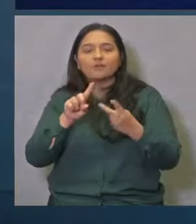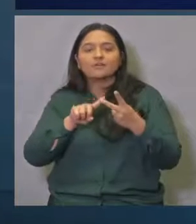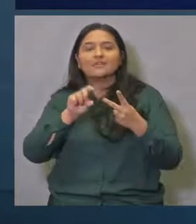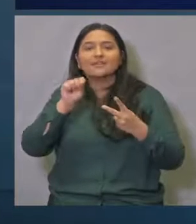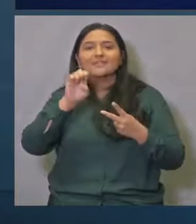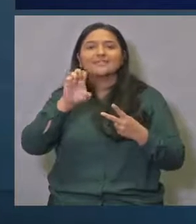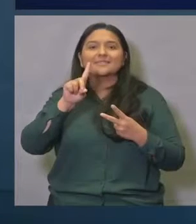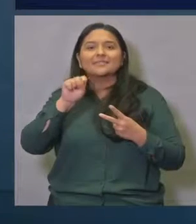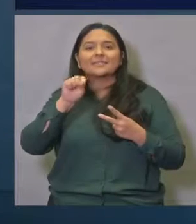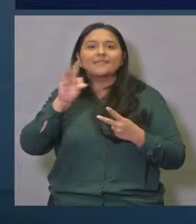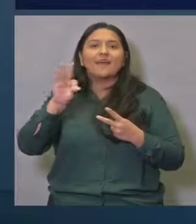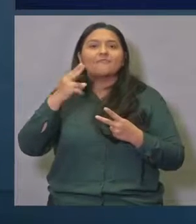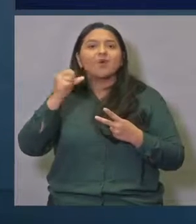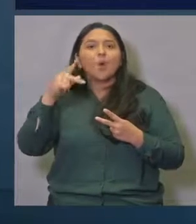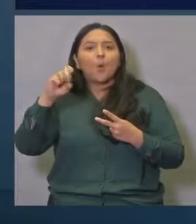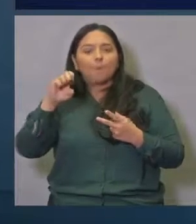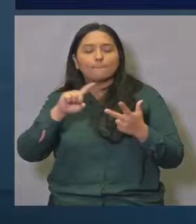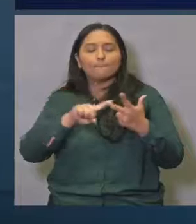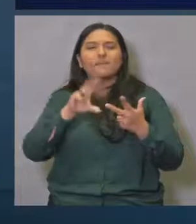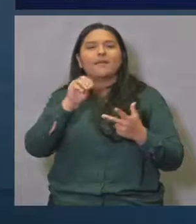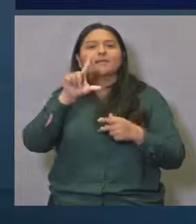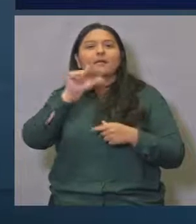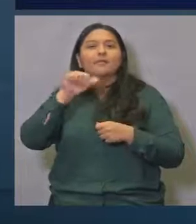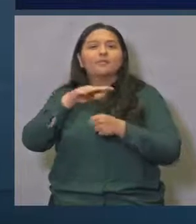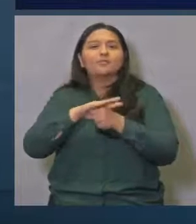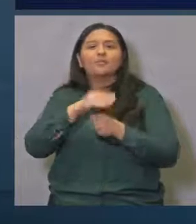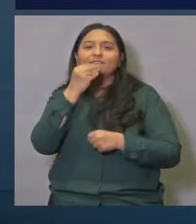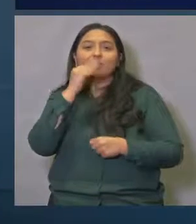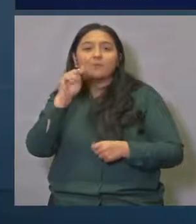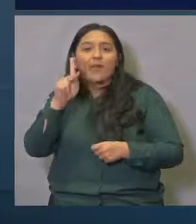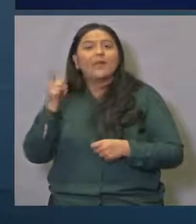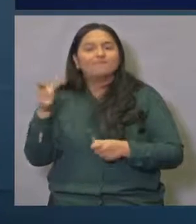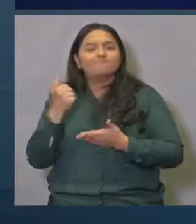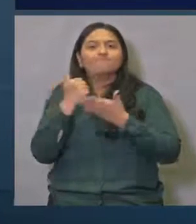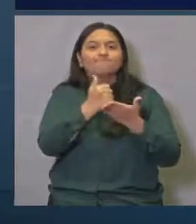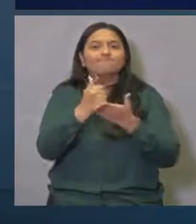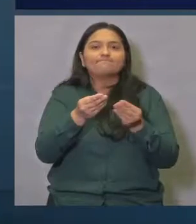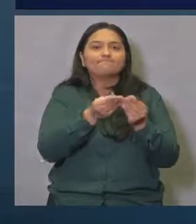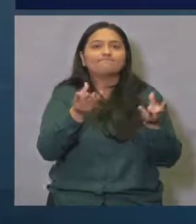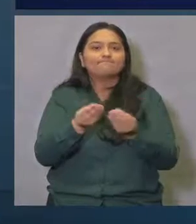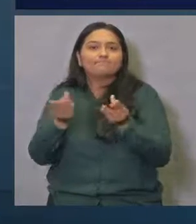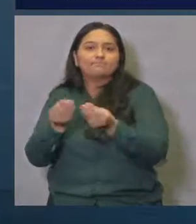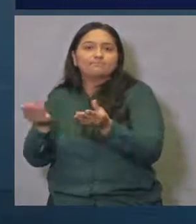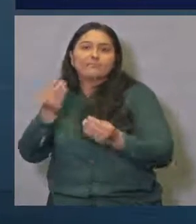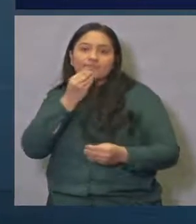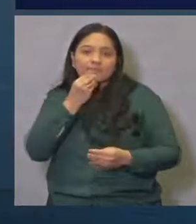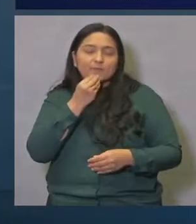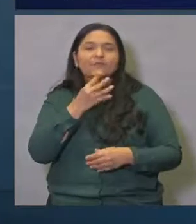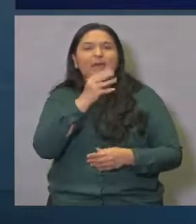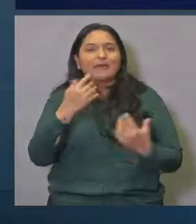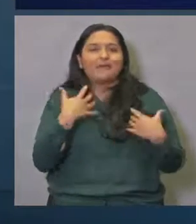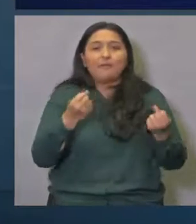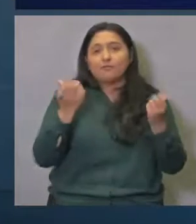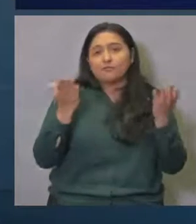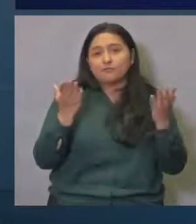FORWARD, SEEDS OF HOPE, AND THE L.A. REGIONAL FOOD BANK, WHO